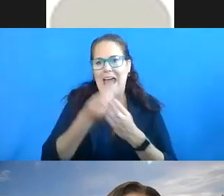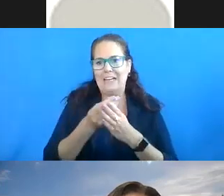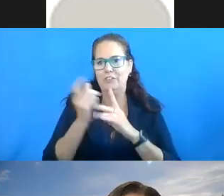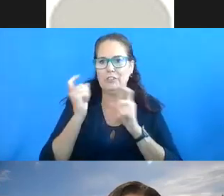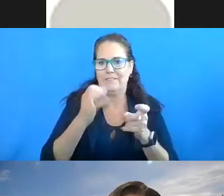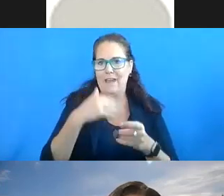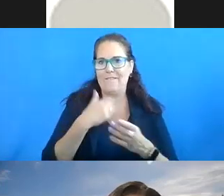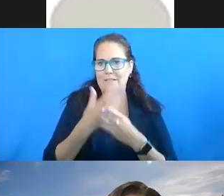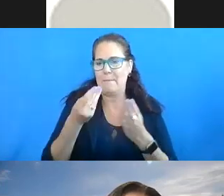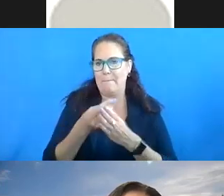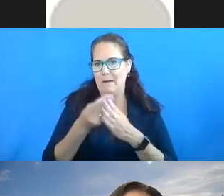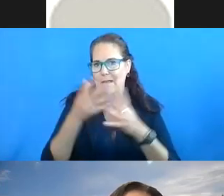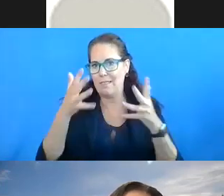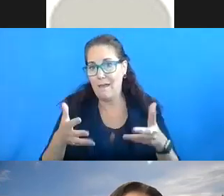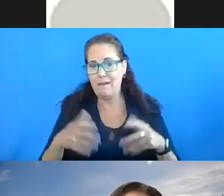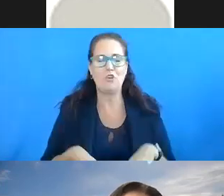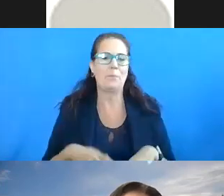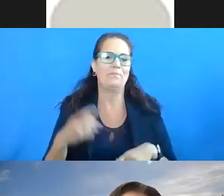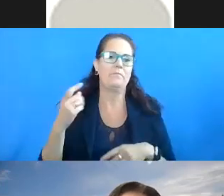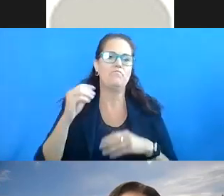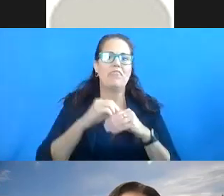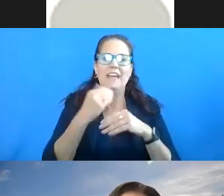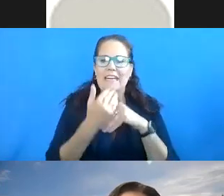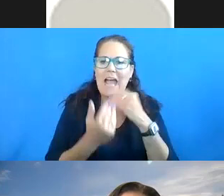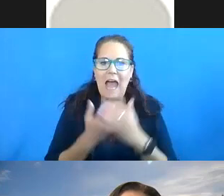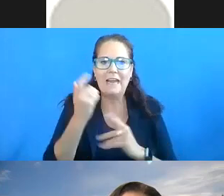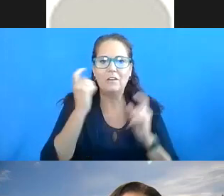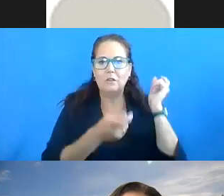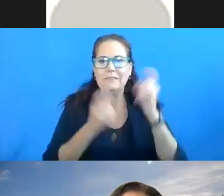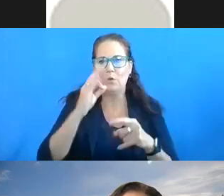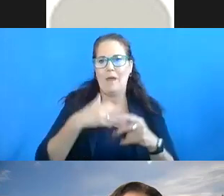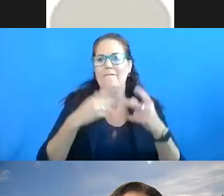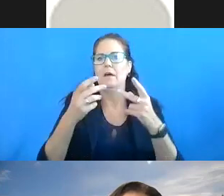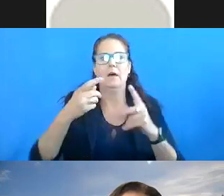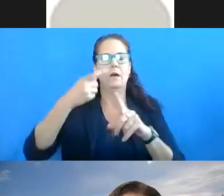of money there, it could be an in-kind space if you have that could be made available for that,